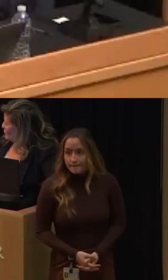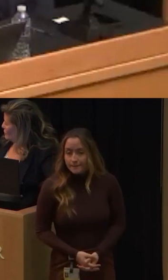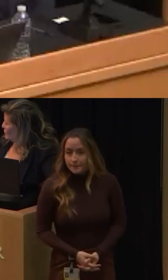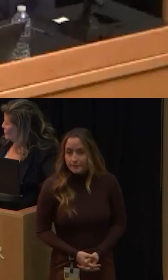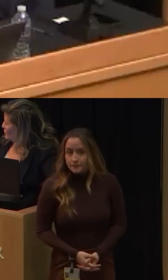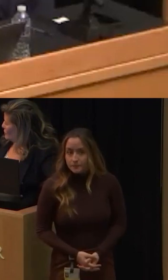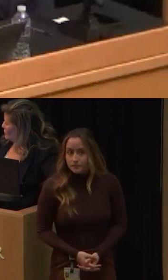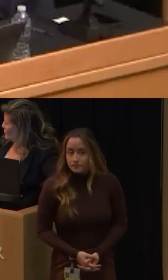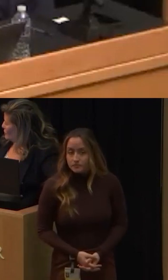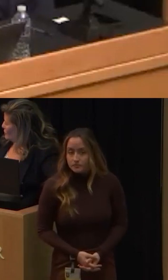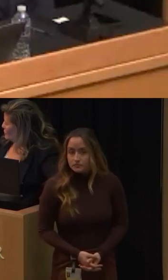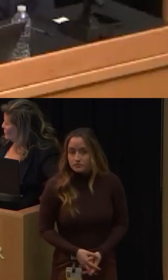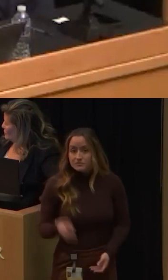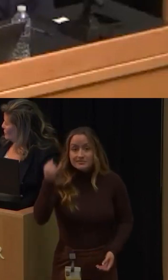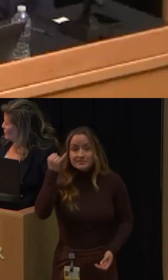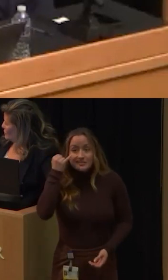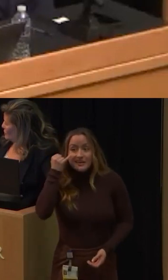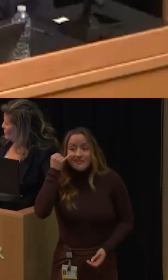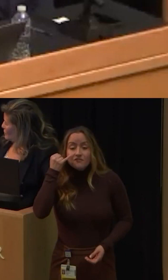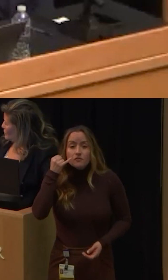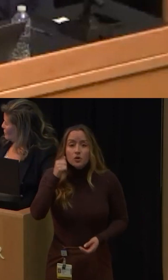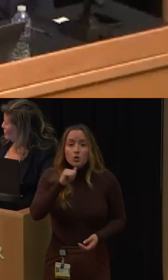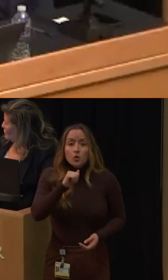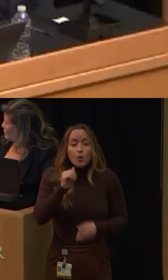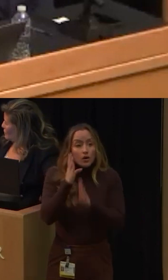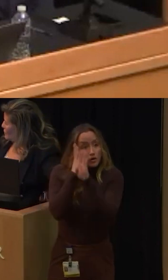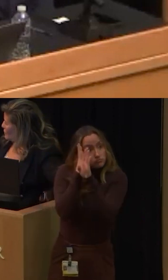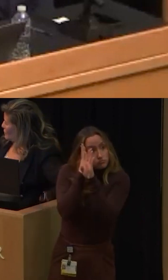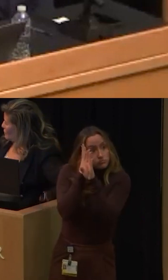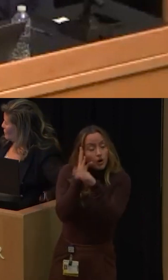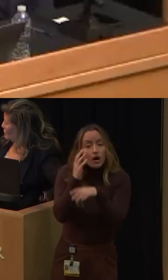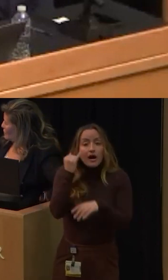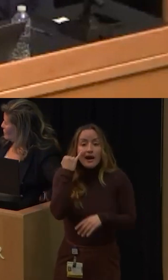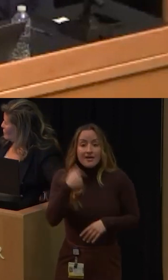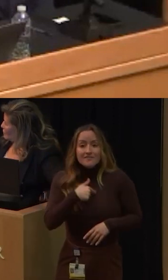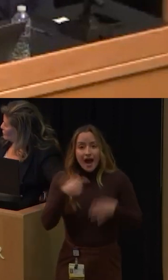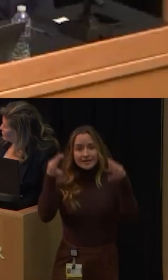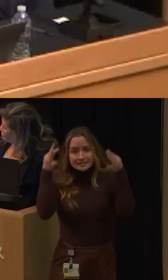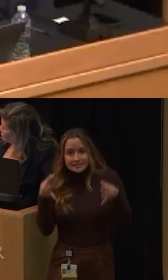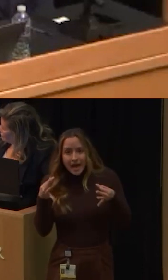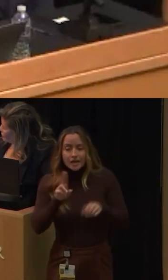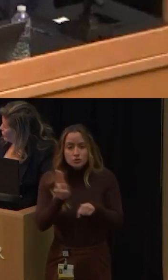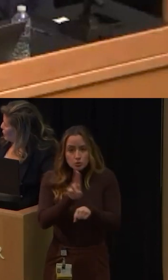because I choose to wear mud cloth and natural hair and large earrings and dark lipstick,